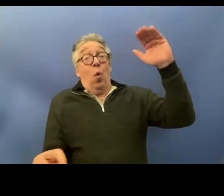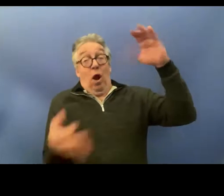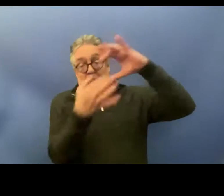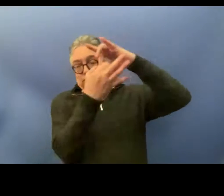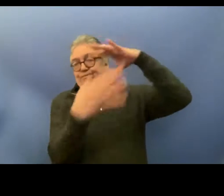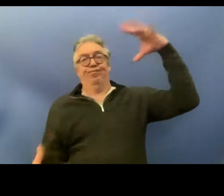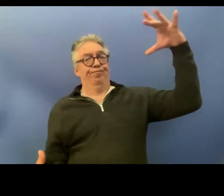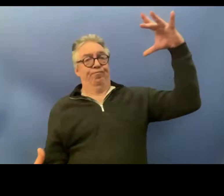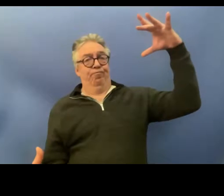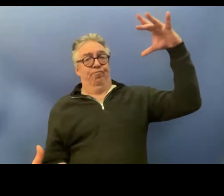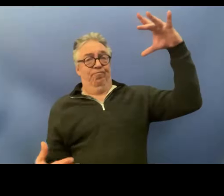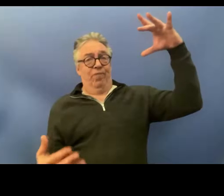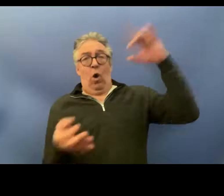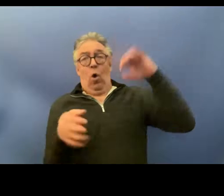regards to real change, right?